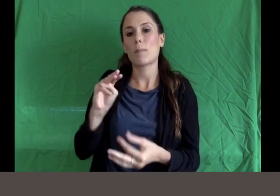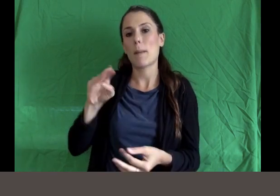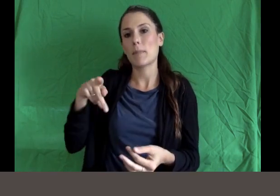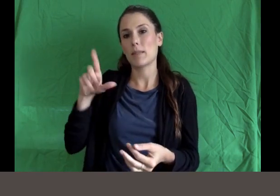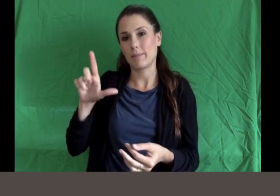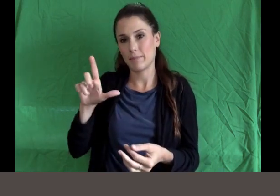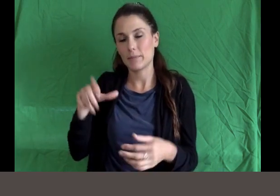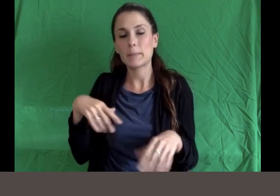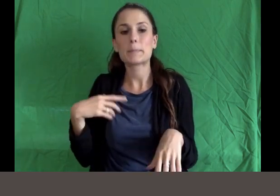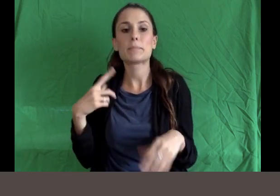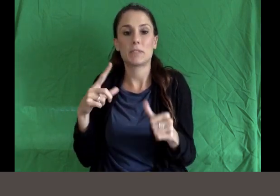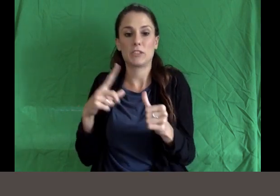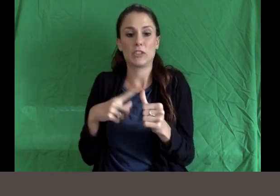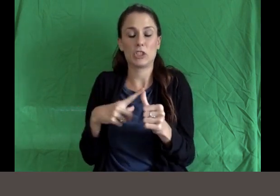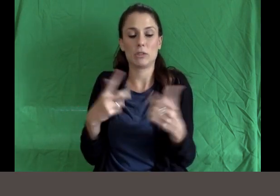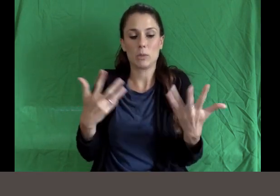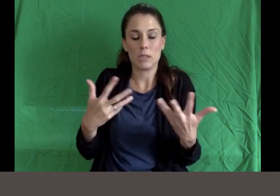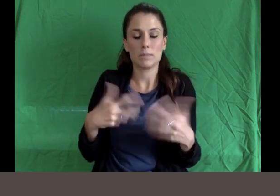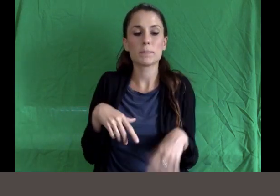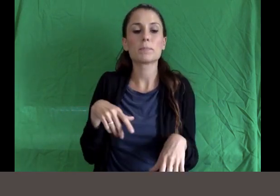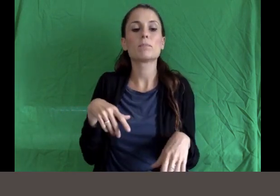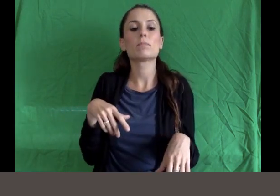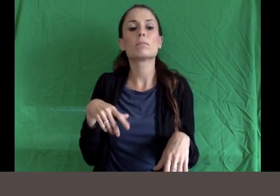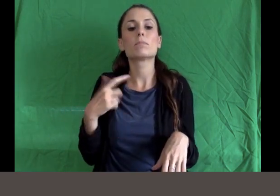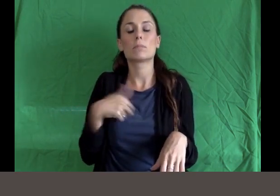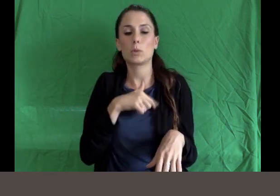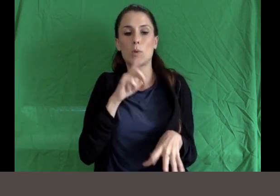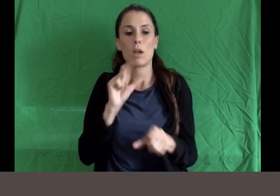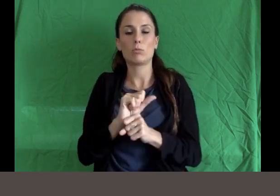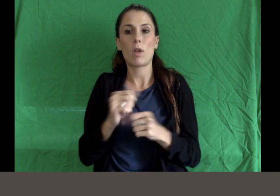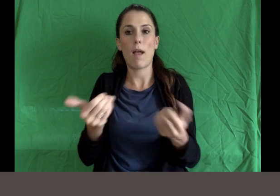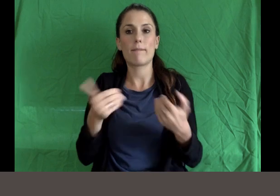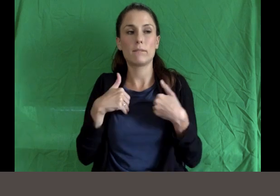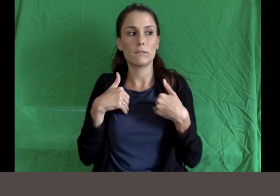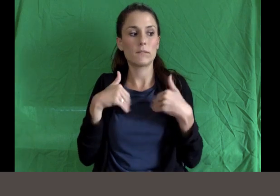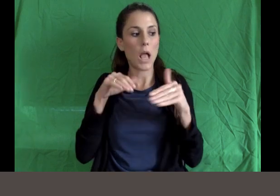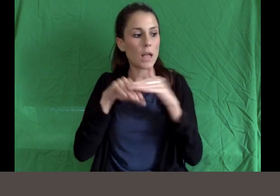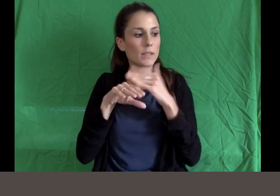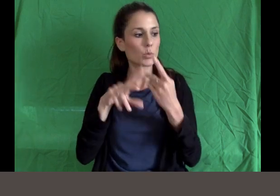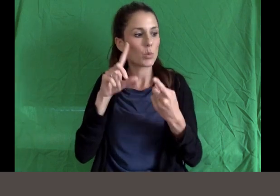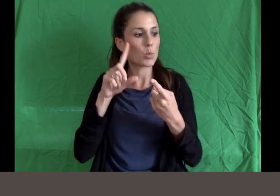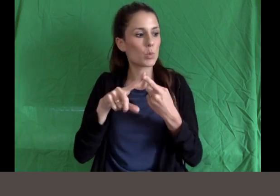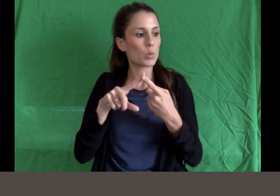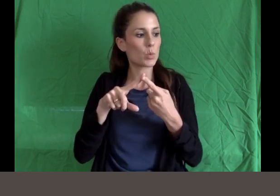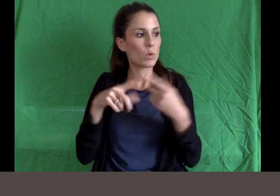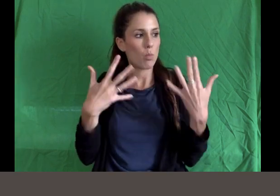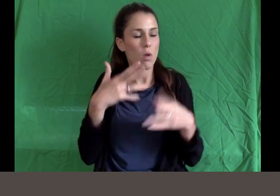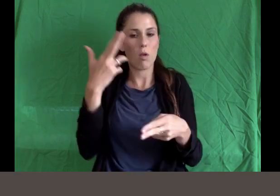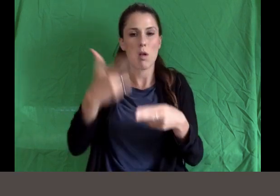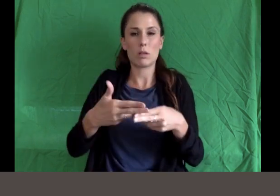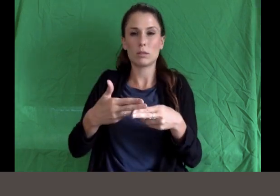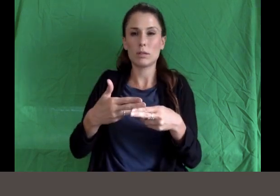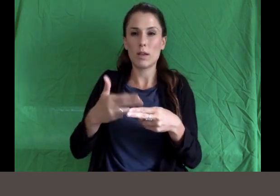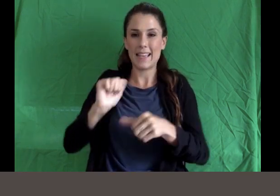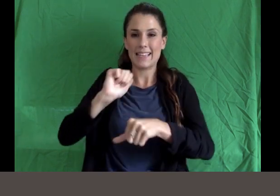thing is that we actually have access to what are called a set of view limits and a set of data